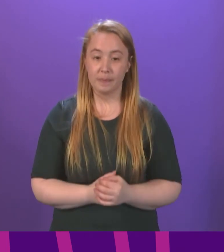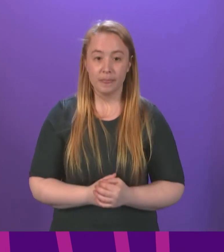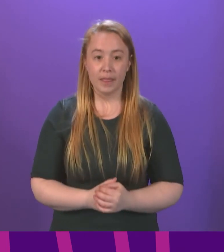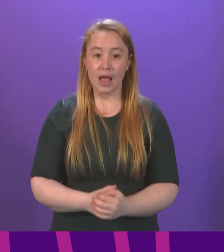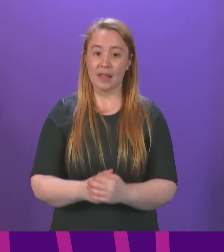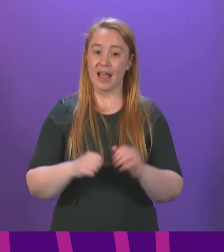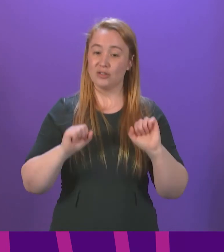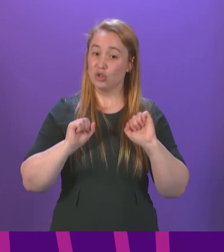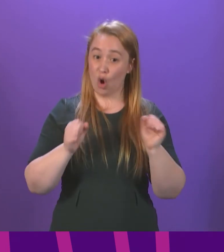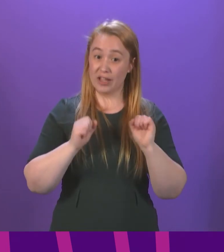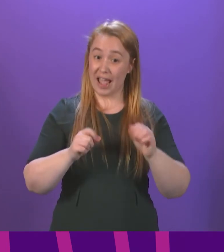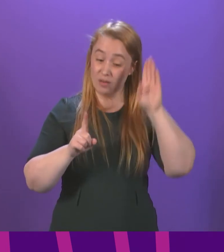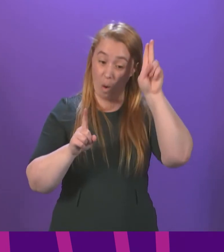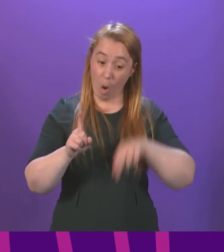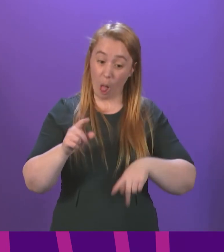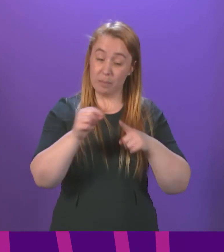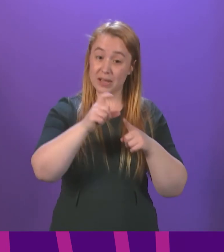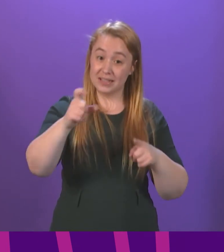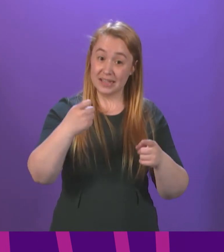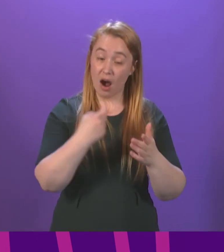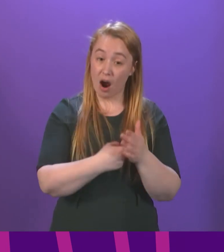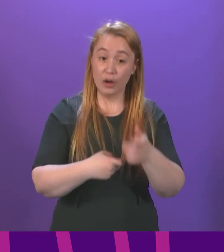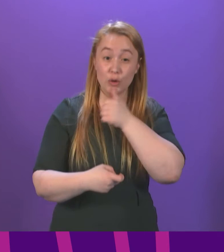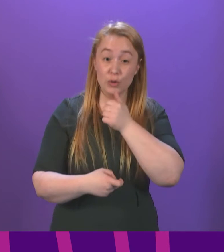all of it is being used. The prevalence of the virus has fallen in recent weeks, thanks